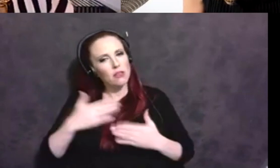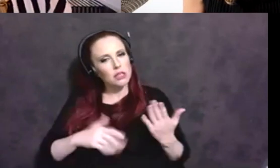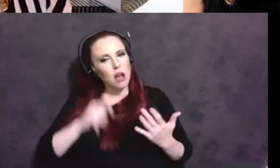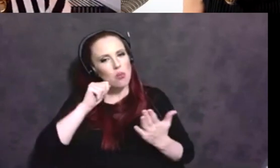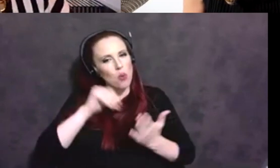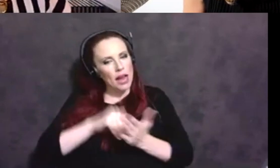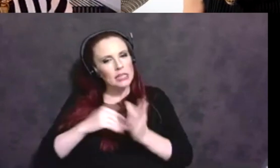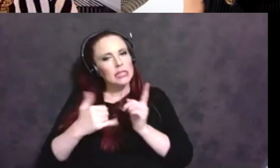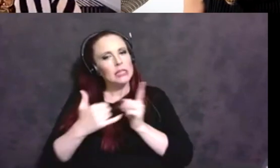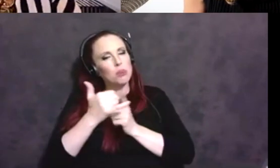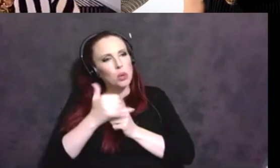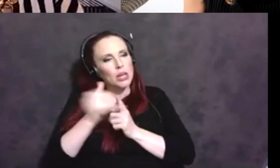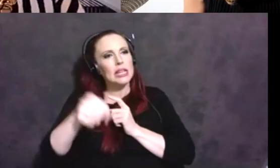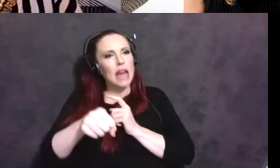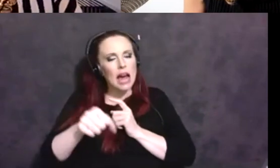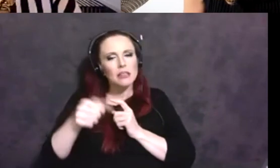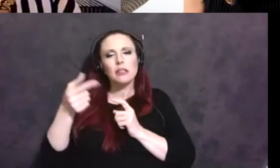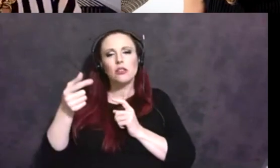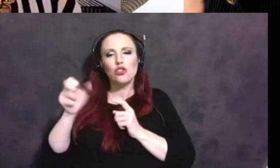I am sure this resonates. Yeah, yeah.